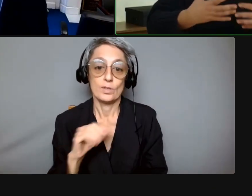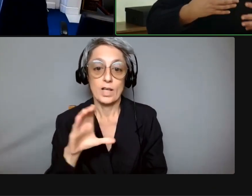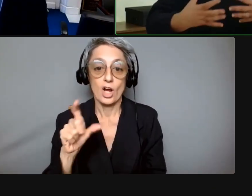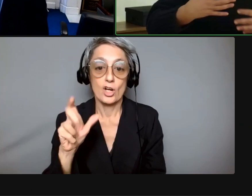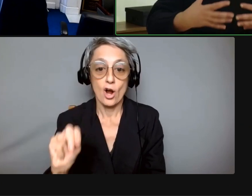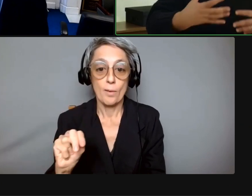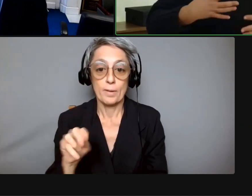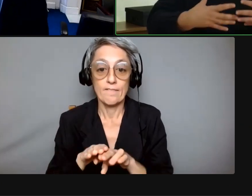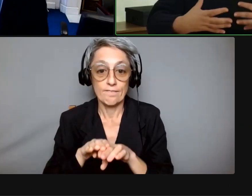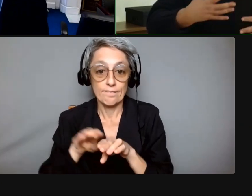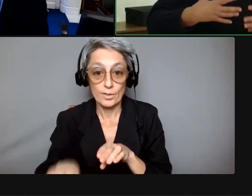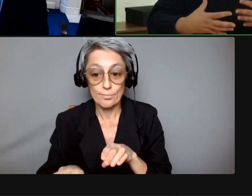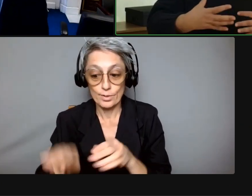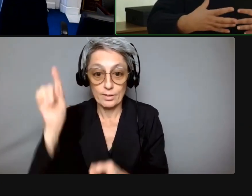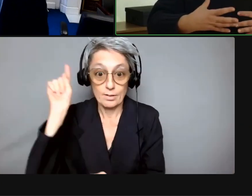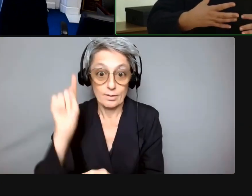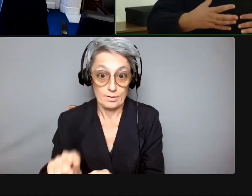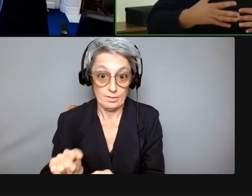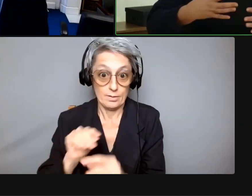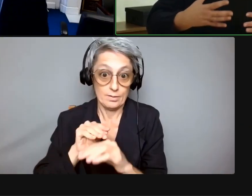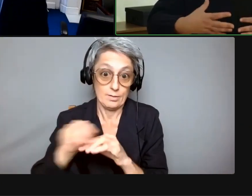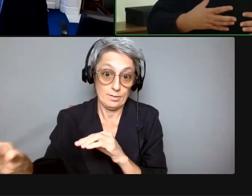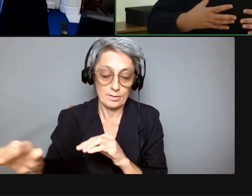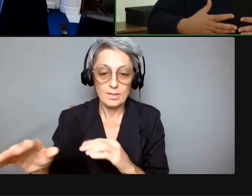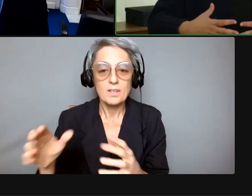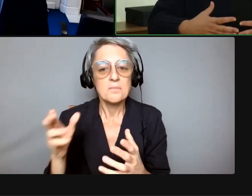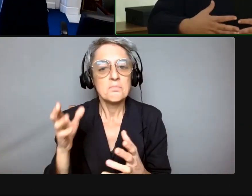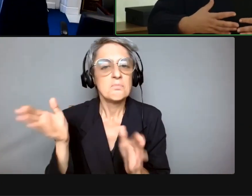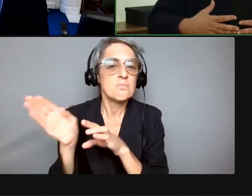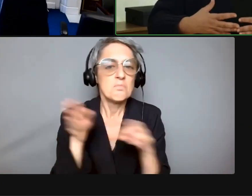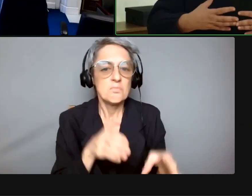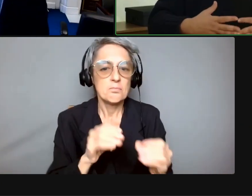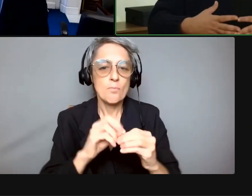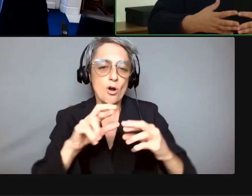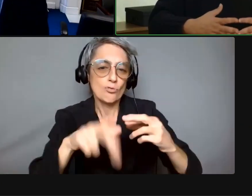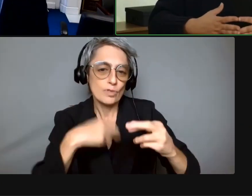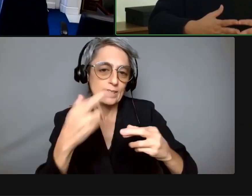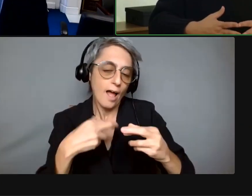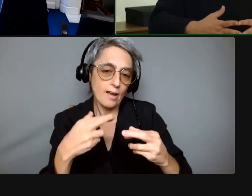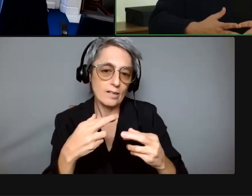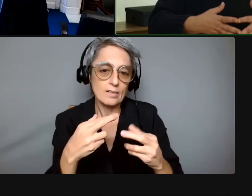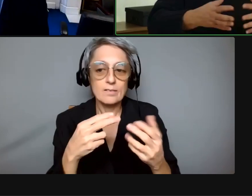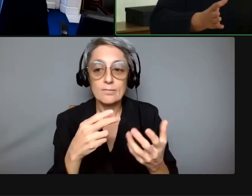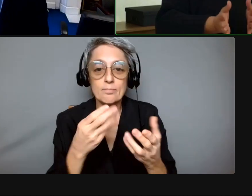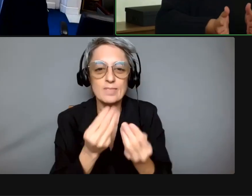is to use more recycled material or renewable material in our actual products.